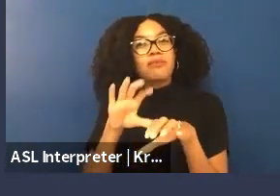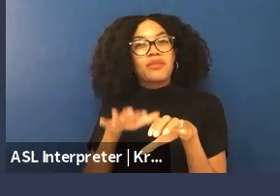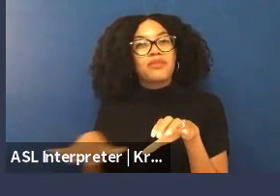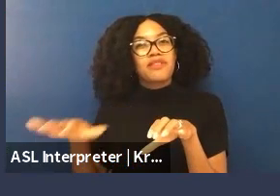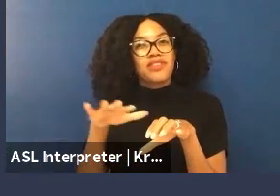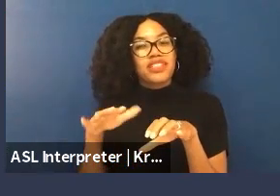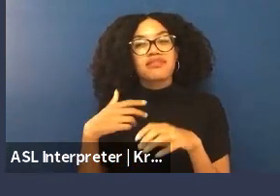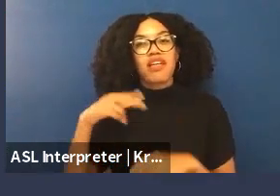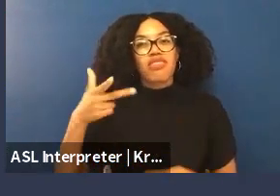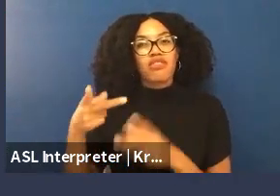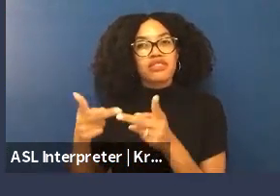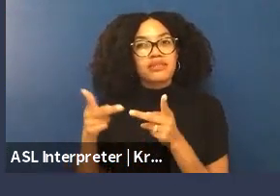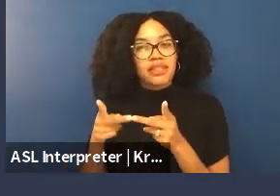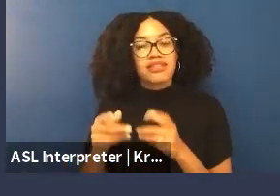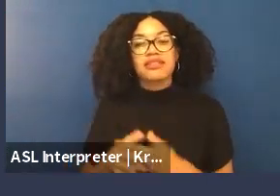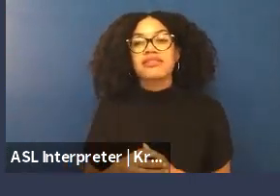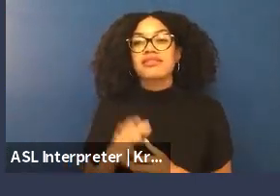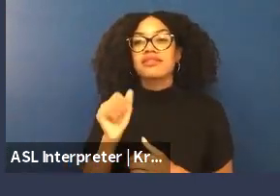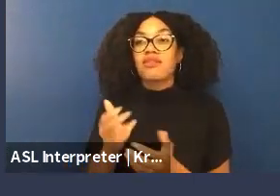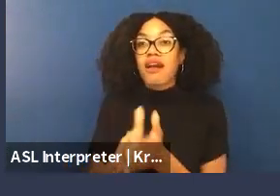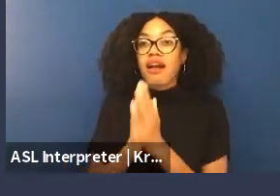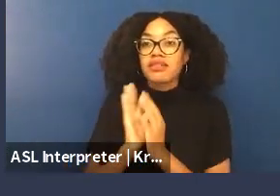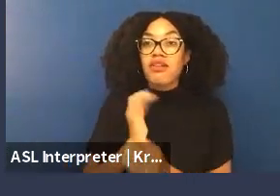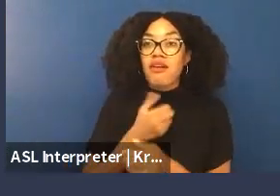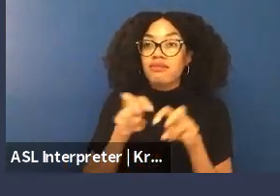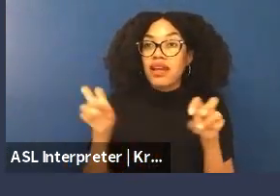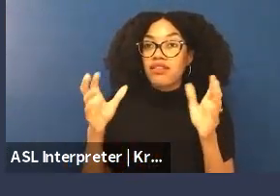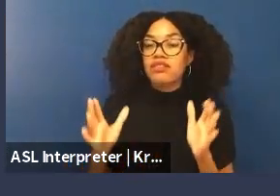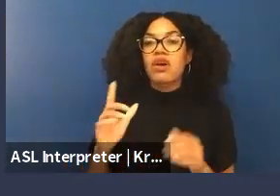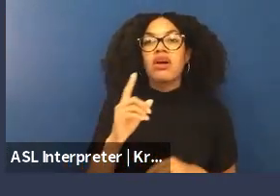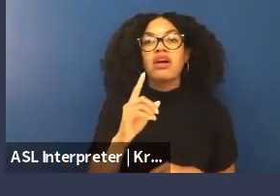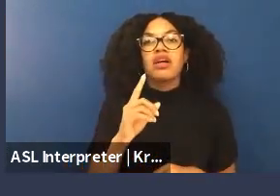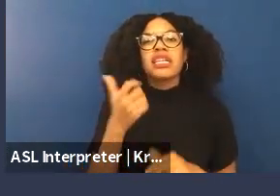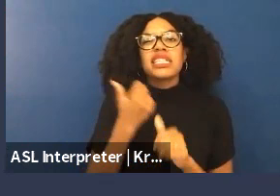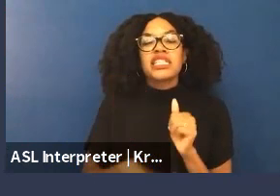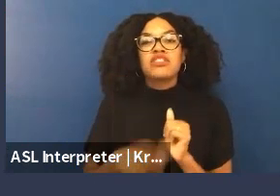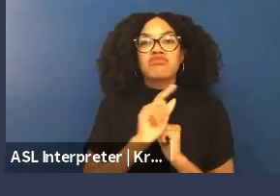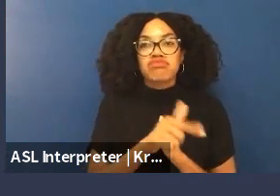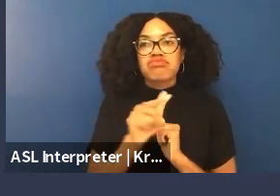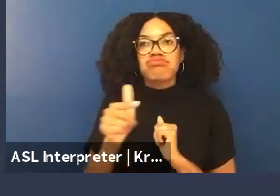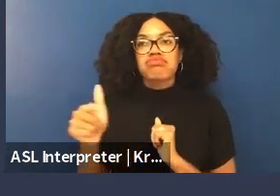So we're going to ask our panelists one by one, tell us about you, briefly tell us about you,